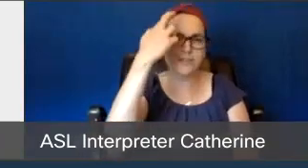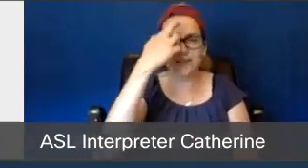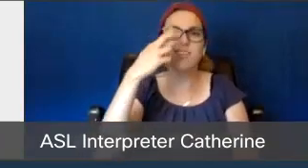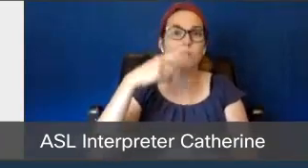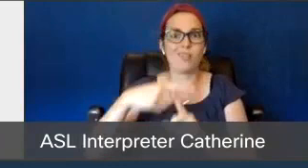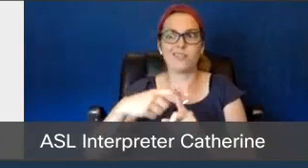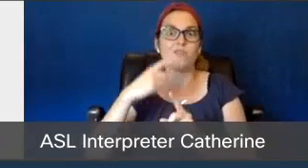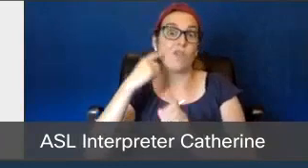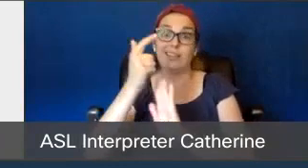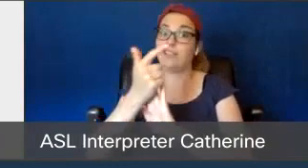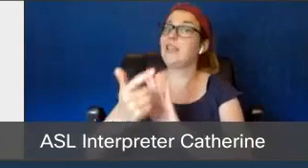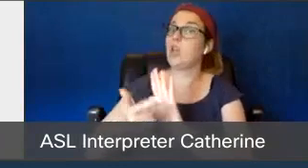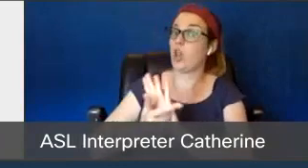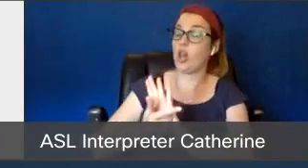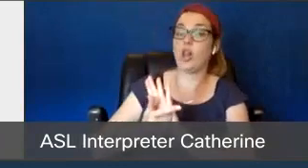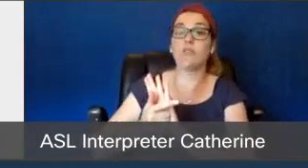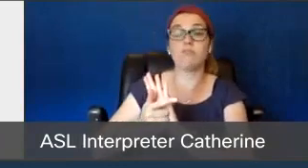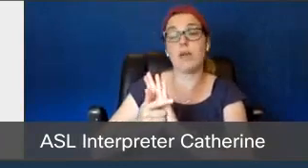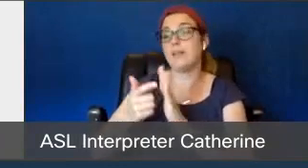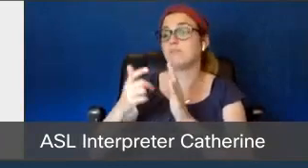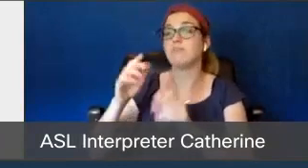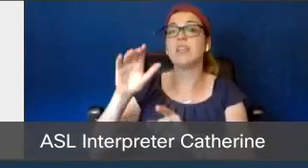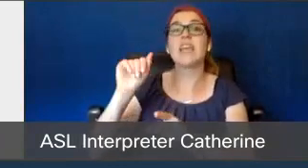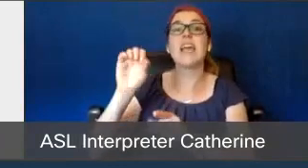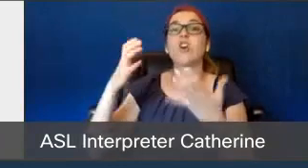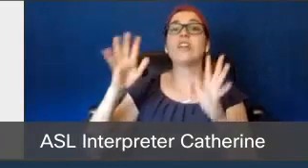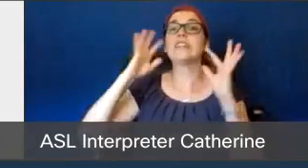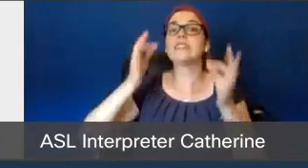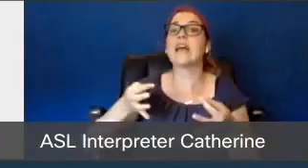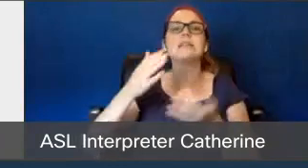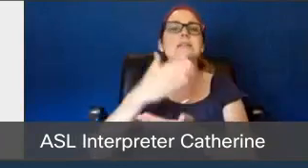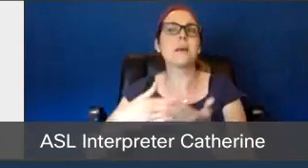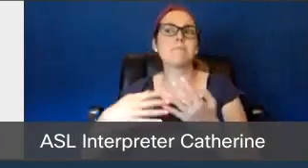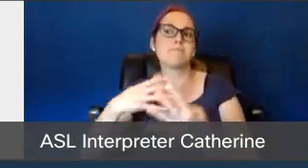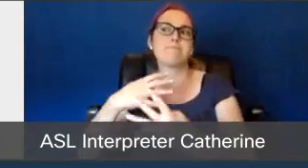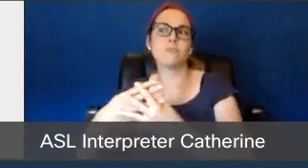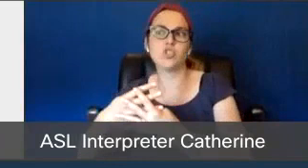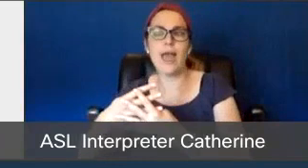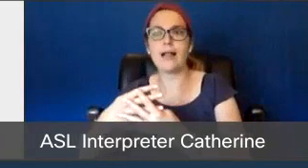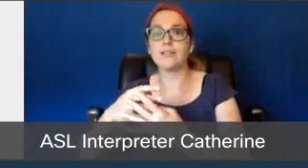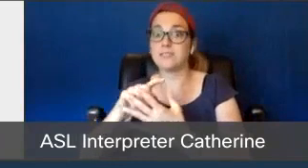case precedent reasons that jails and prisons may have no alternative but to maintain those medications